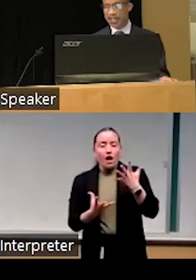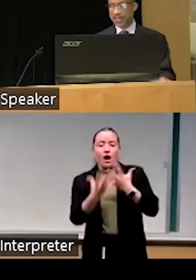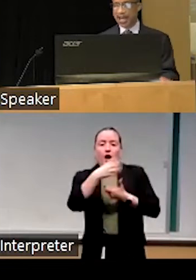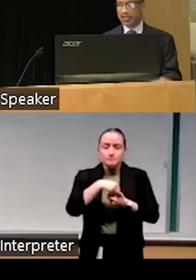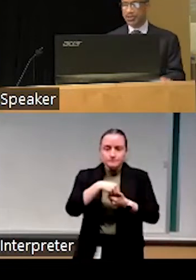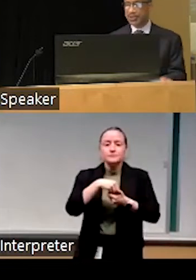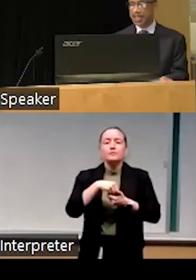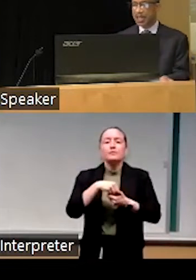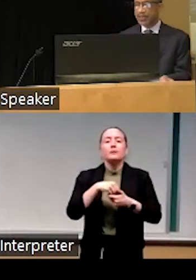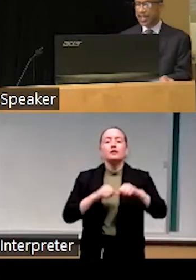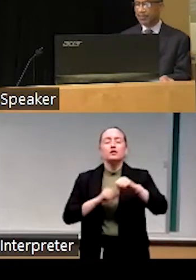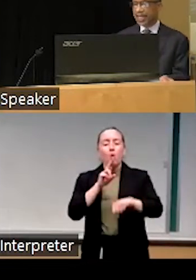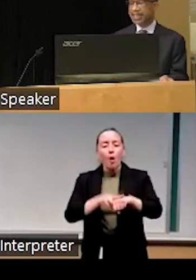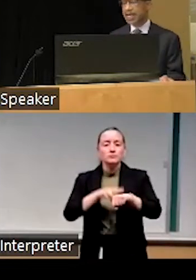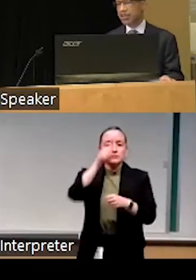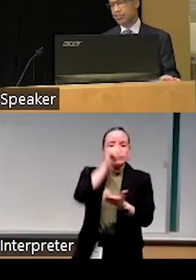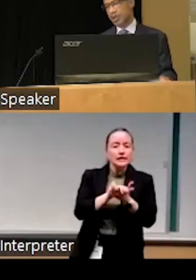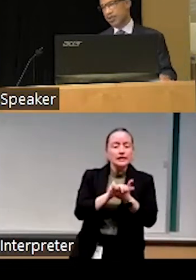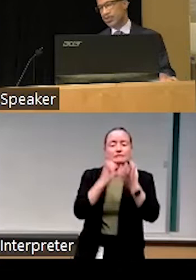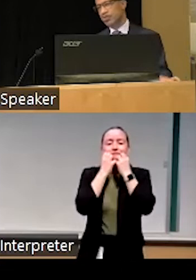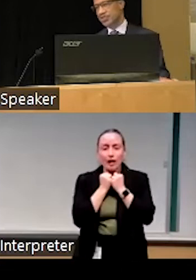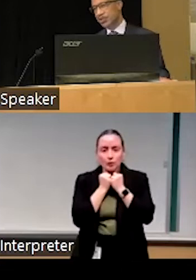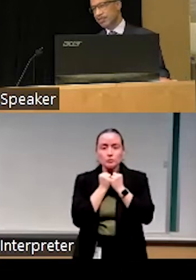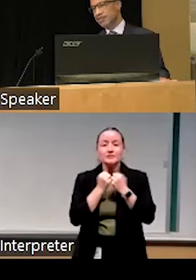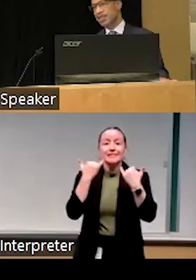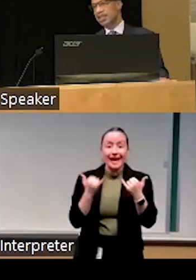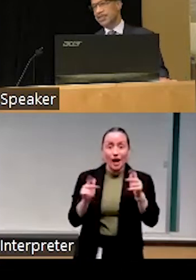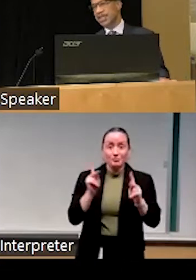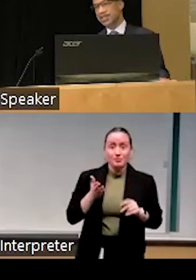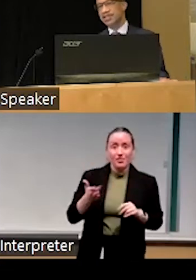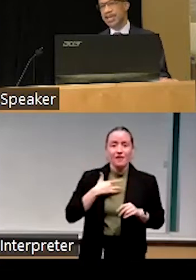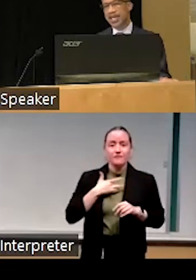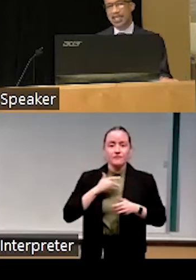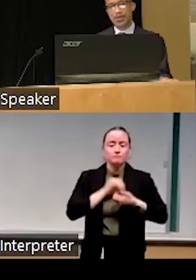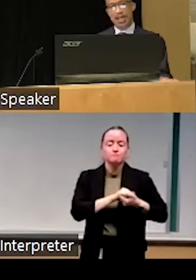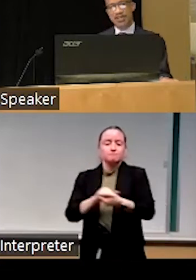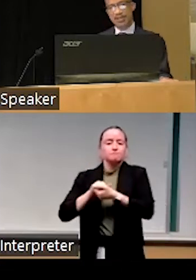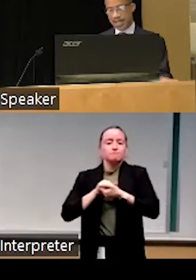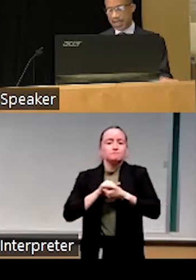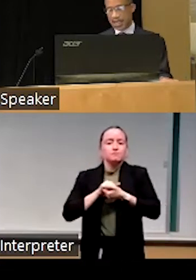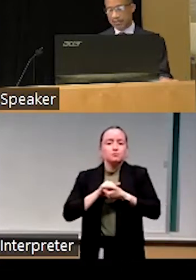beliefs and attitudes that have linked together people to preserve the society as best they can